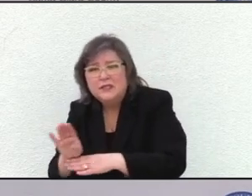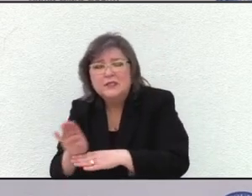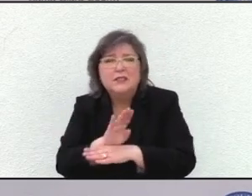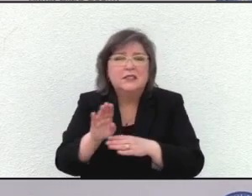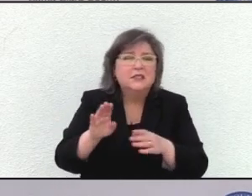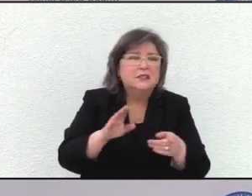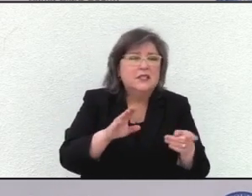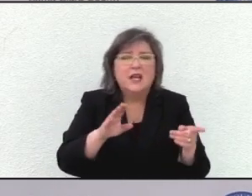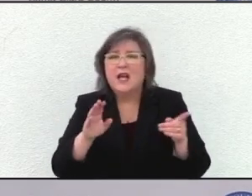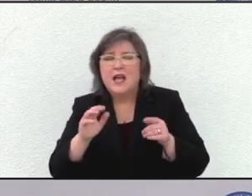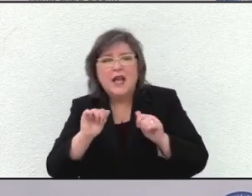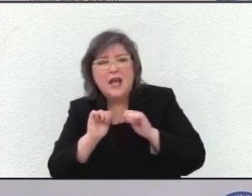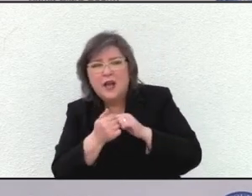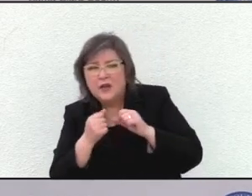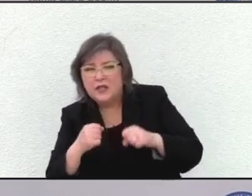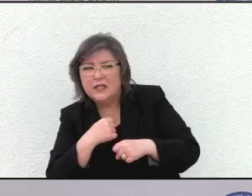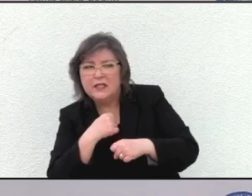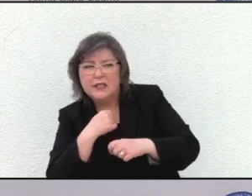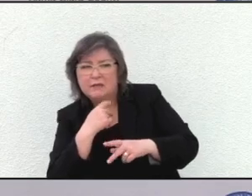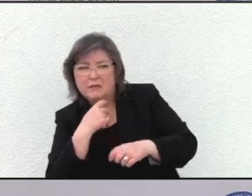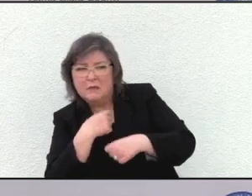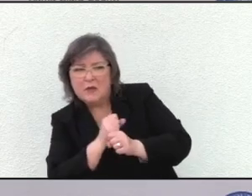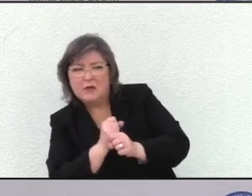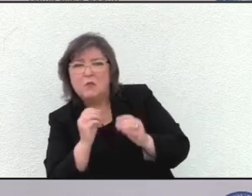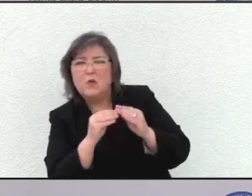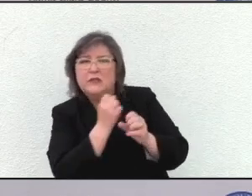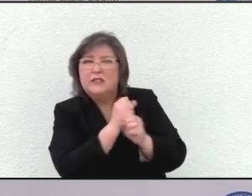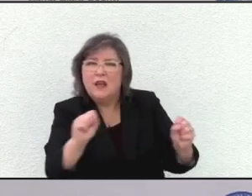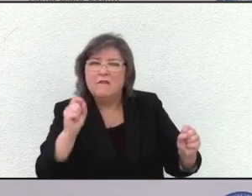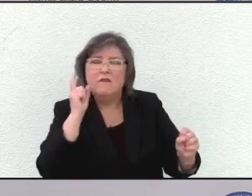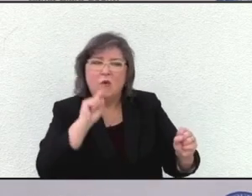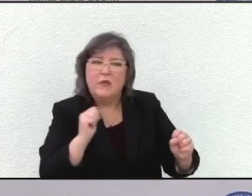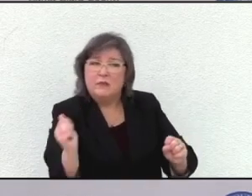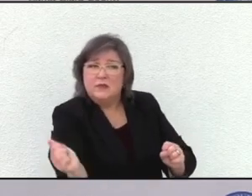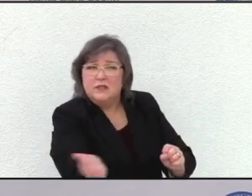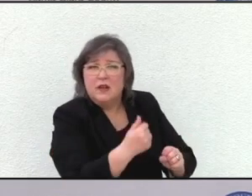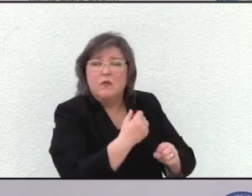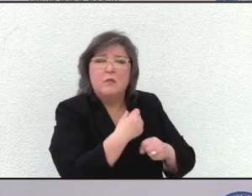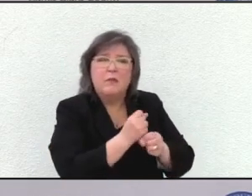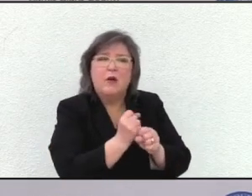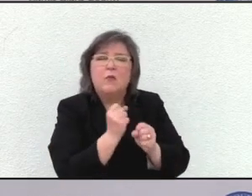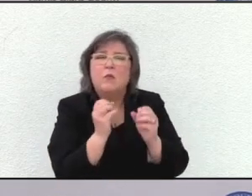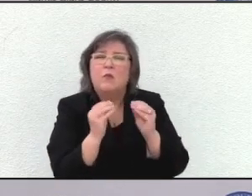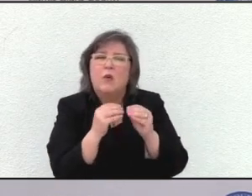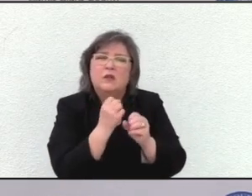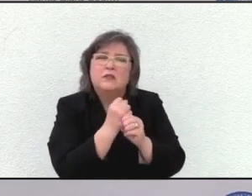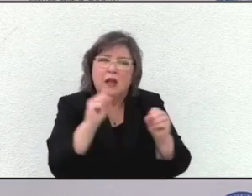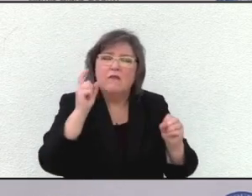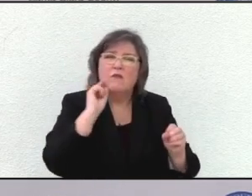and customers safe, and i think that's a partnership that will be critical to continue as we move more and more toward a re-opening.